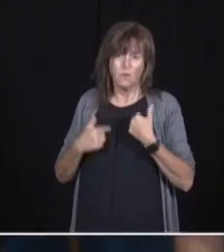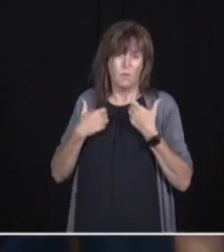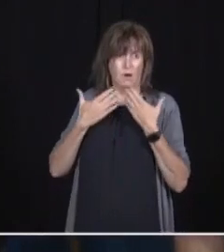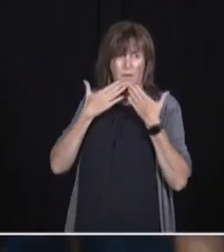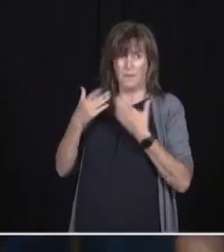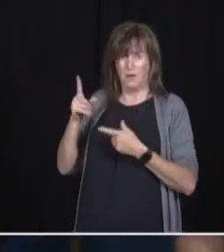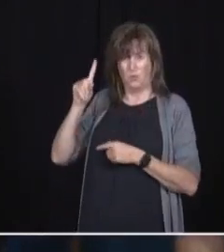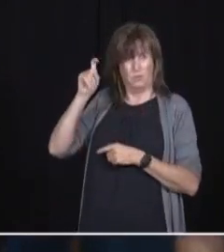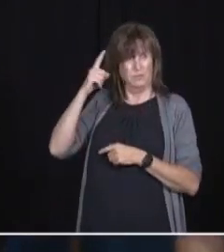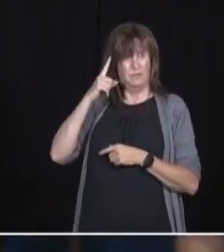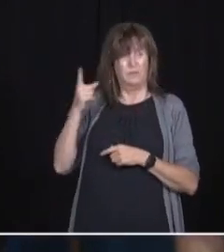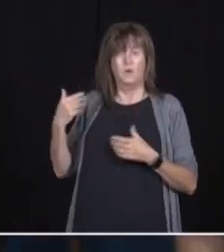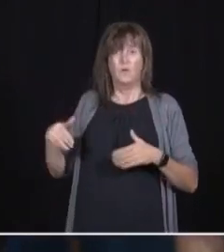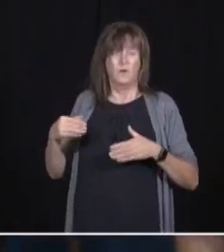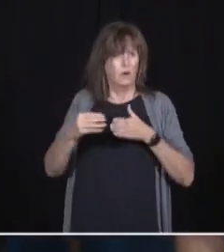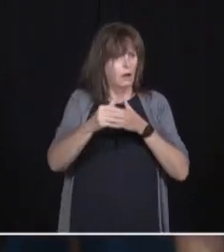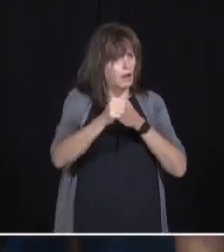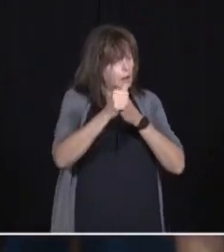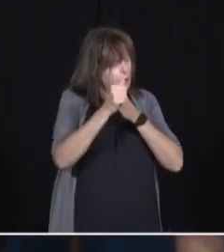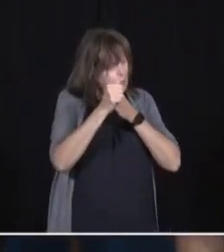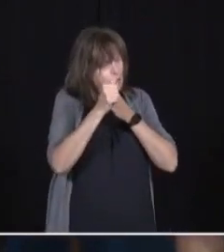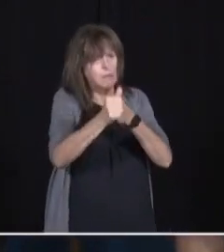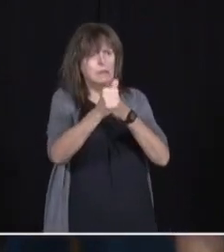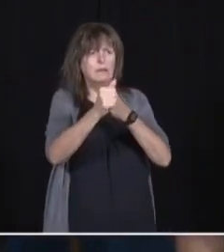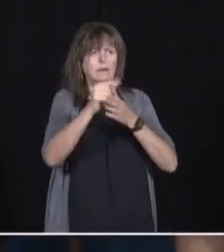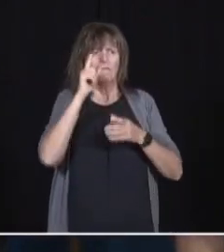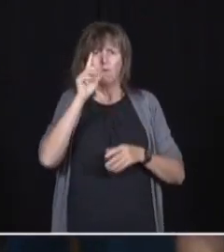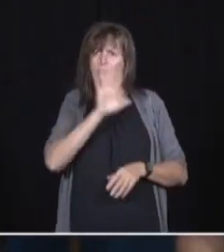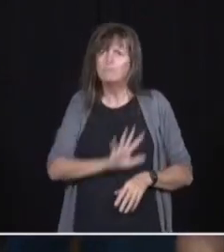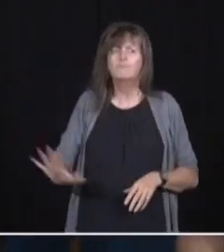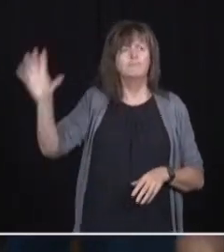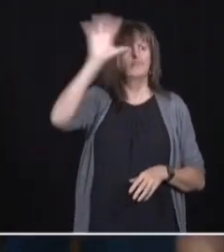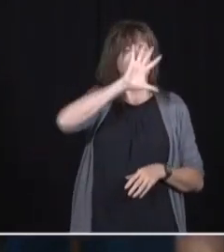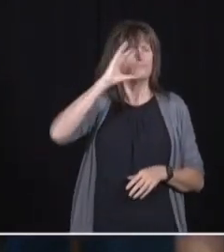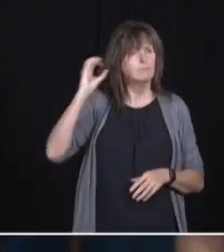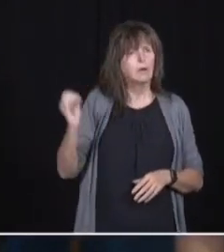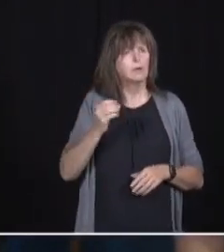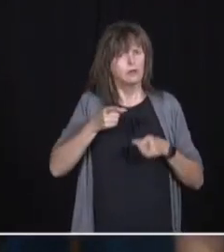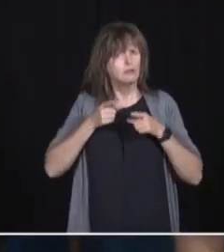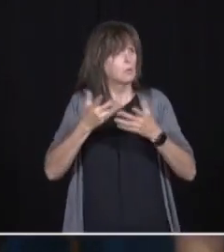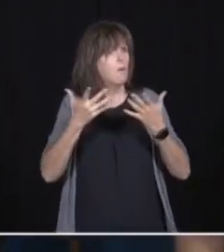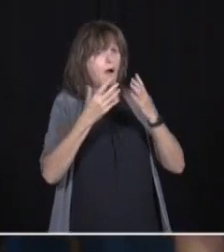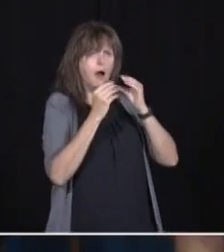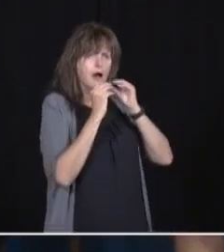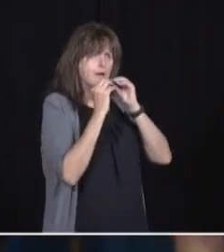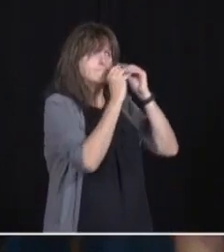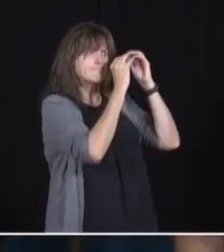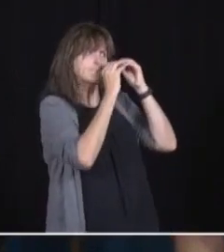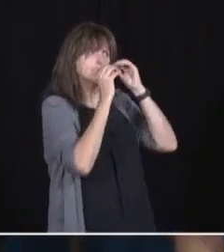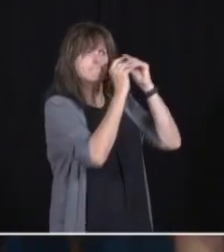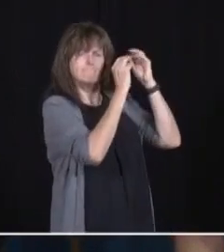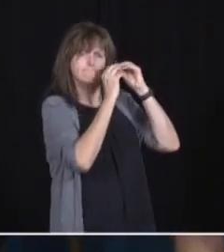Thank you minister Phillips. And I want to thank the premier for being a champion for every single Ontario community.